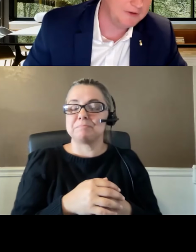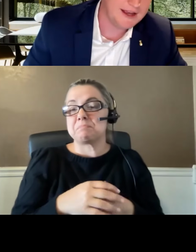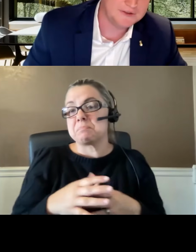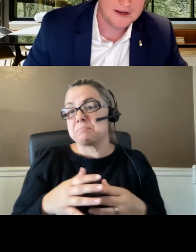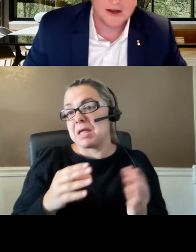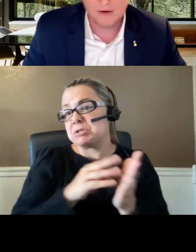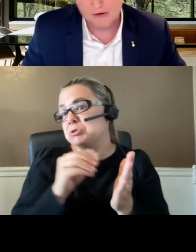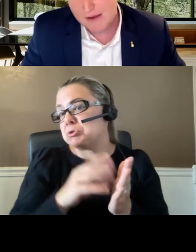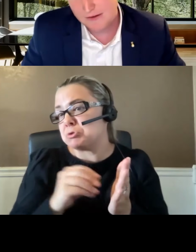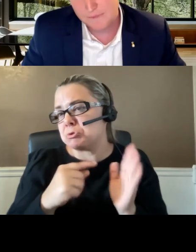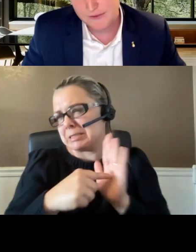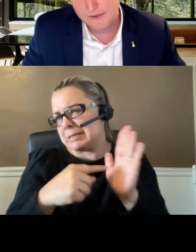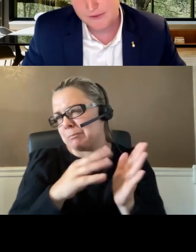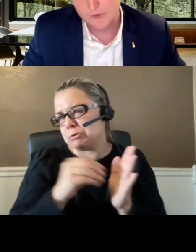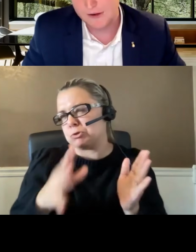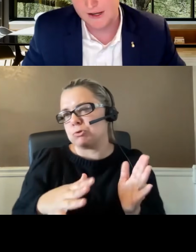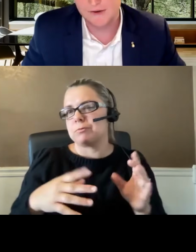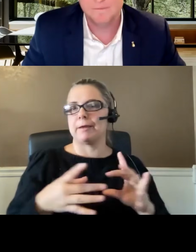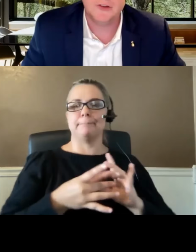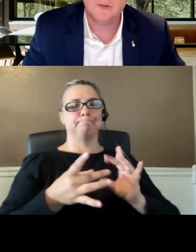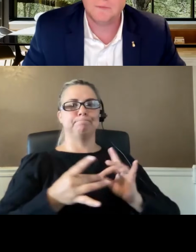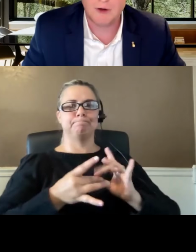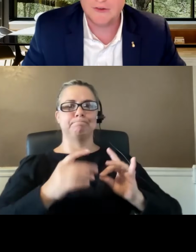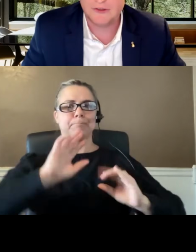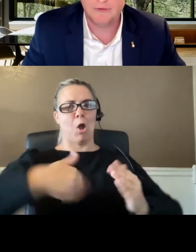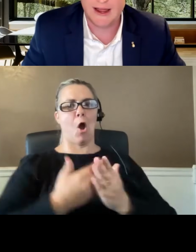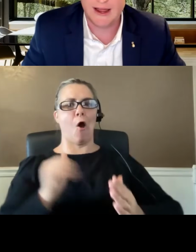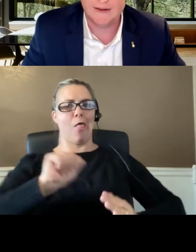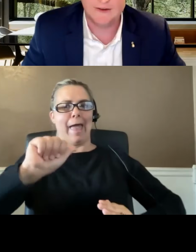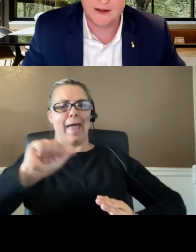a terrible test, or maybe something else was going on. Just raises the flag to think about.